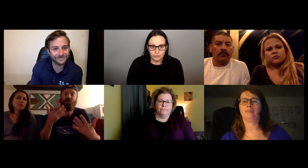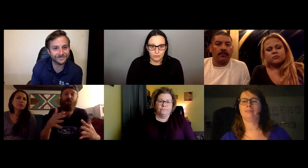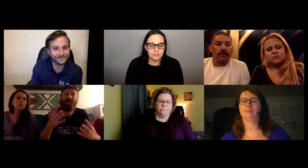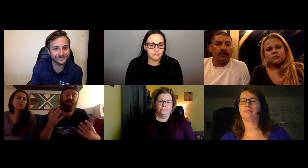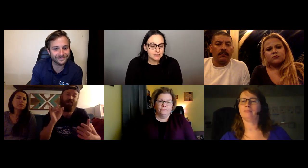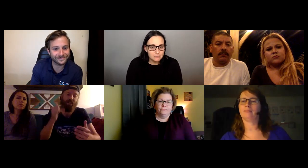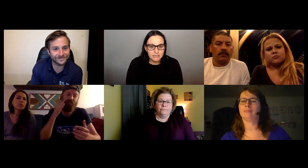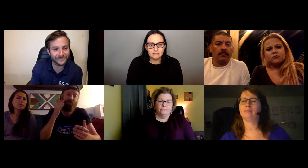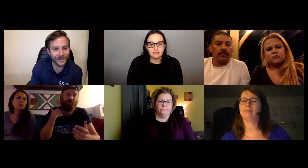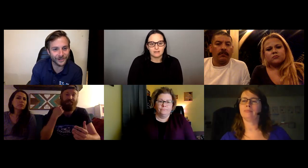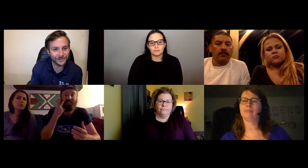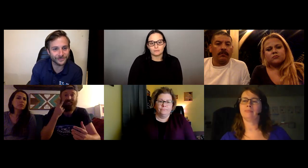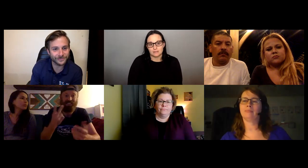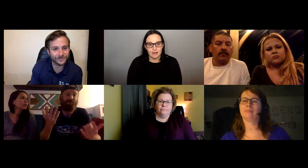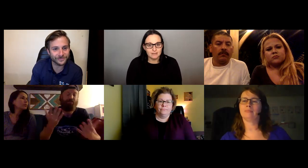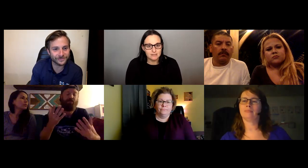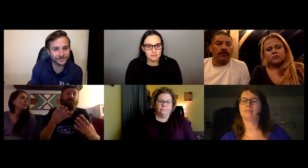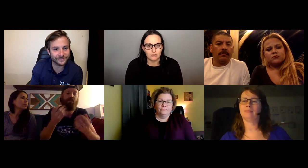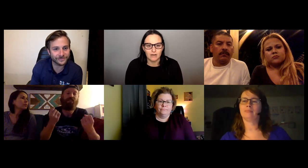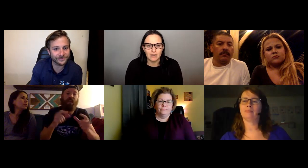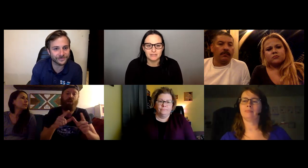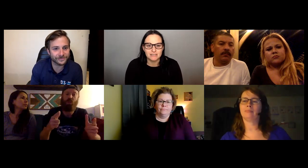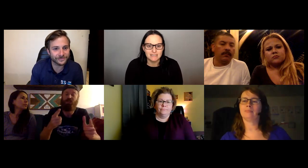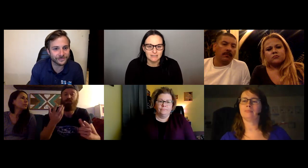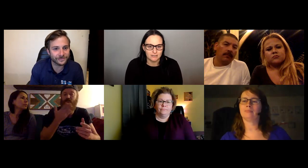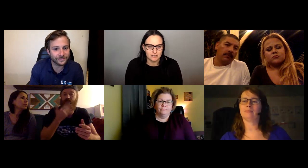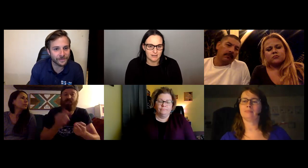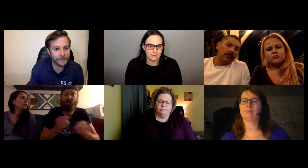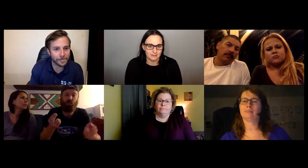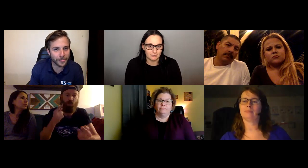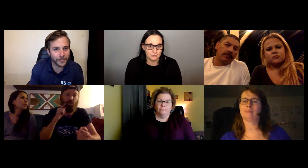know the differences mean signs so we're able to see her sign